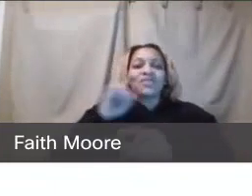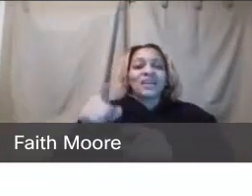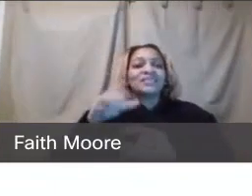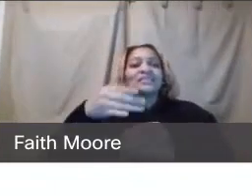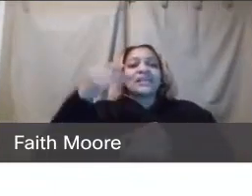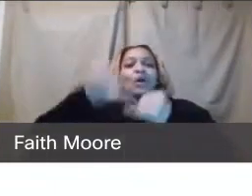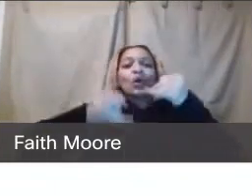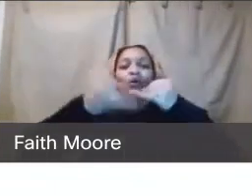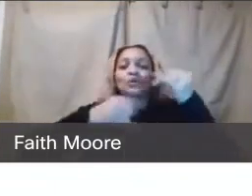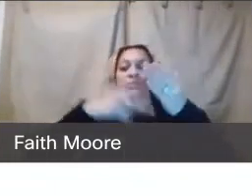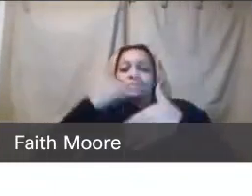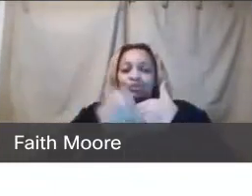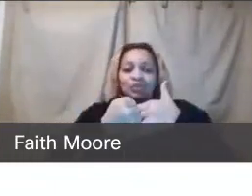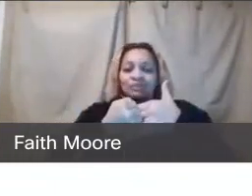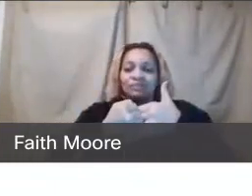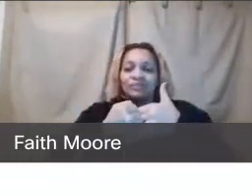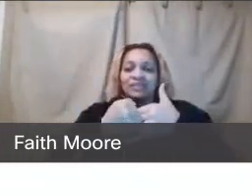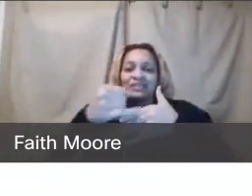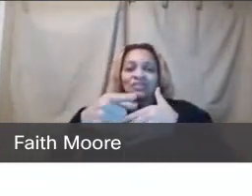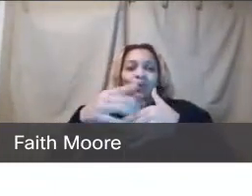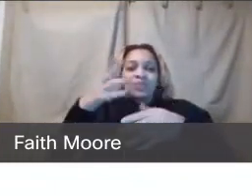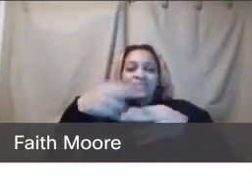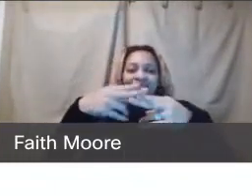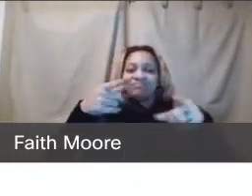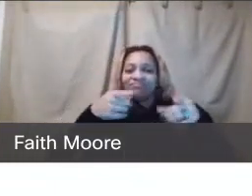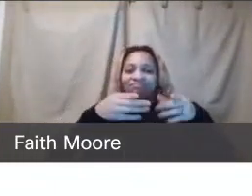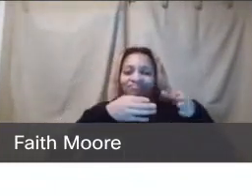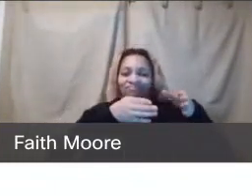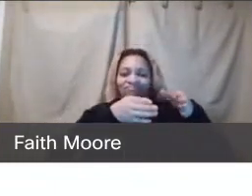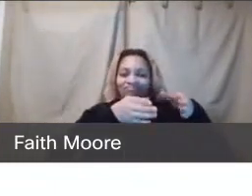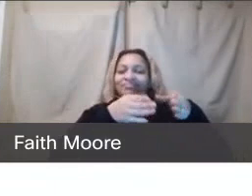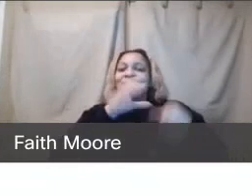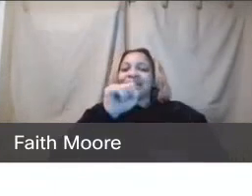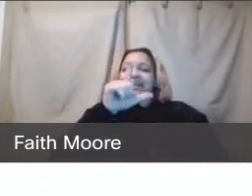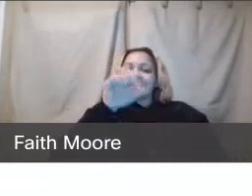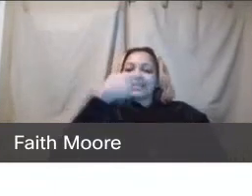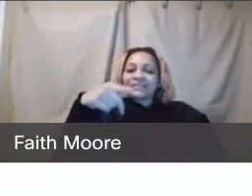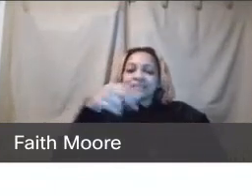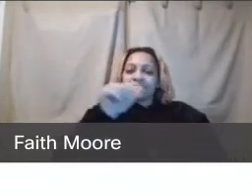And we have this slick lane that again, like, 3 or 4 vehicles we noticed in the peak.